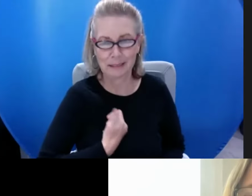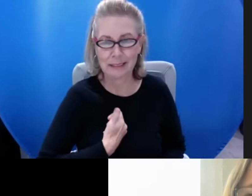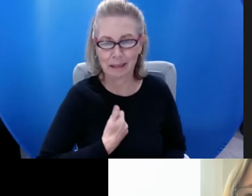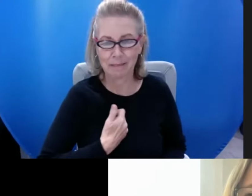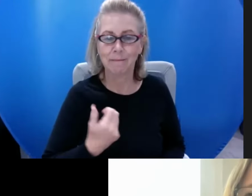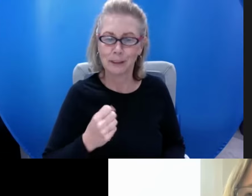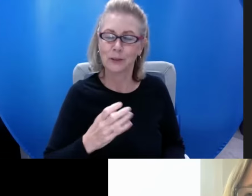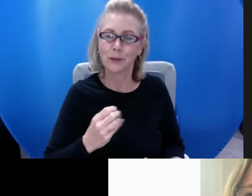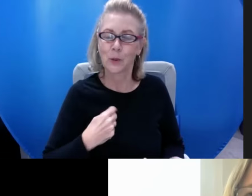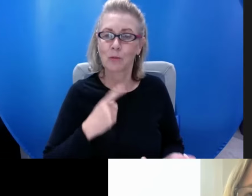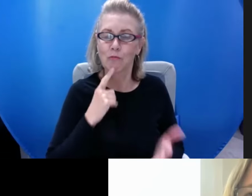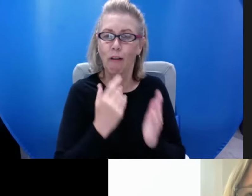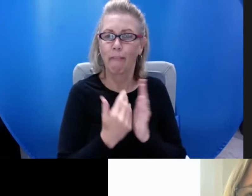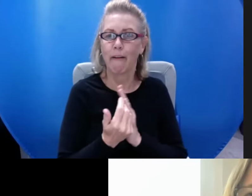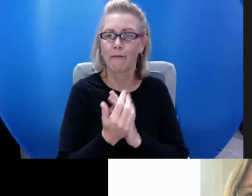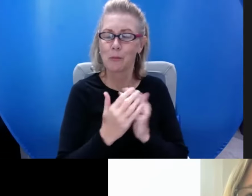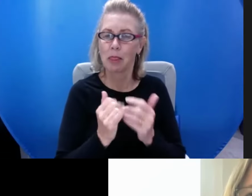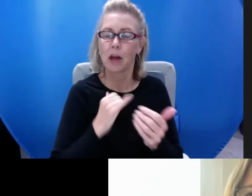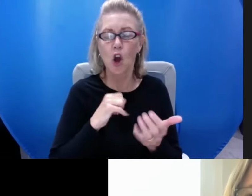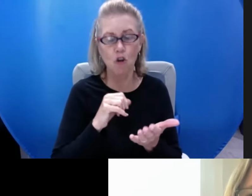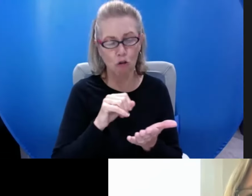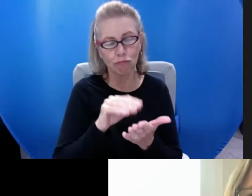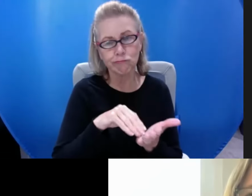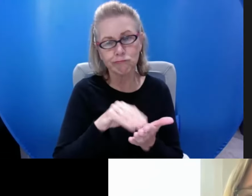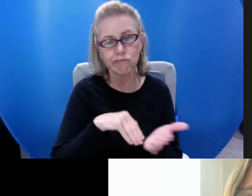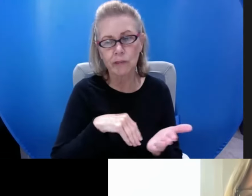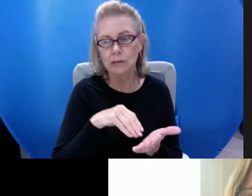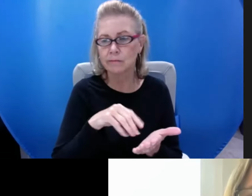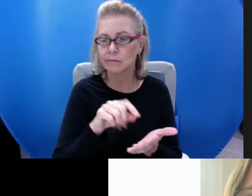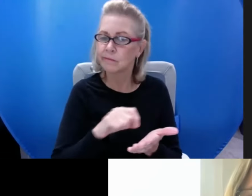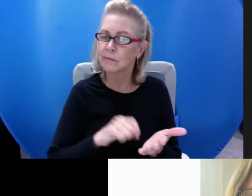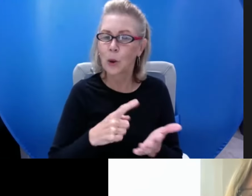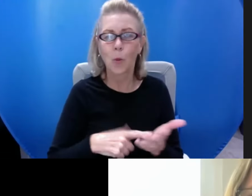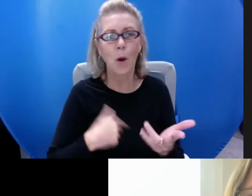really comfortable that I could write whatever I wanted and she she always made me feel welcome.